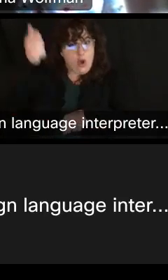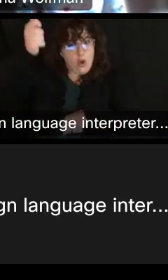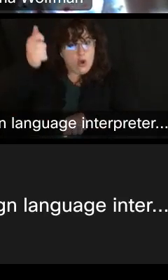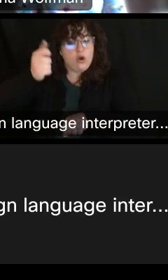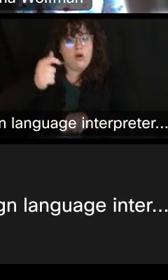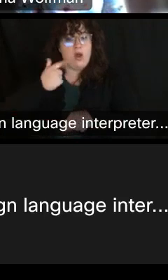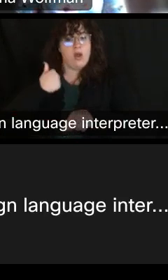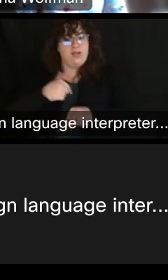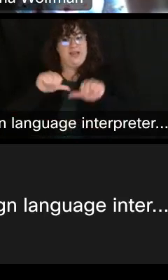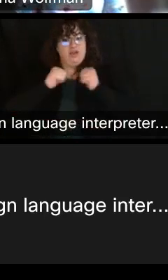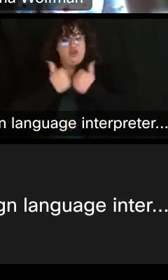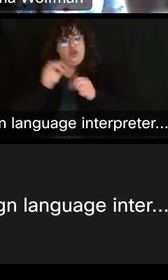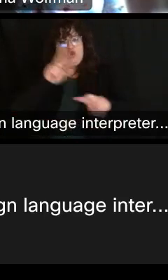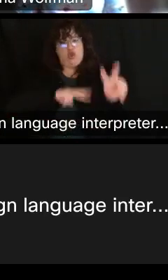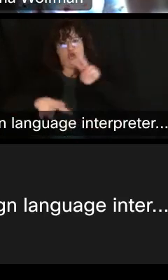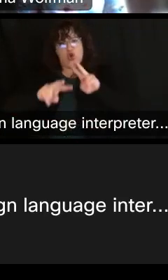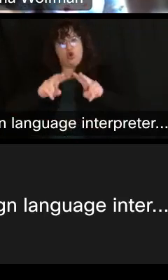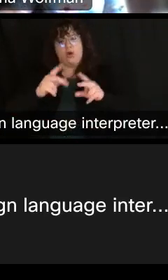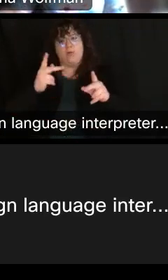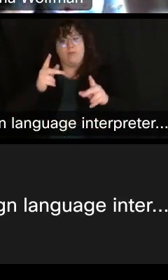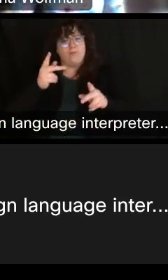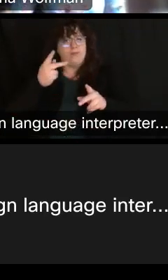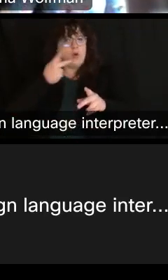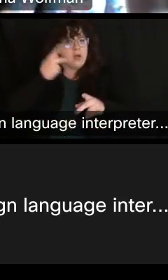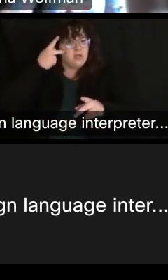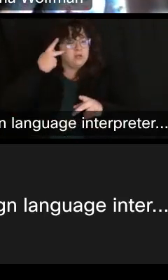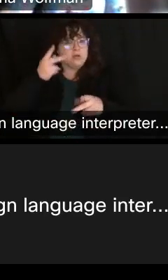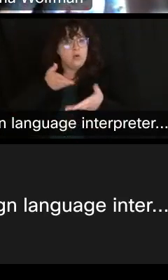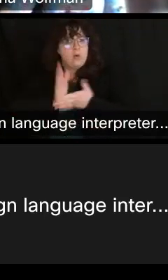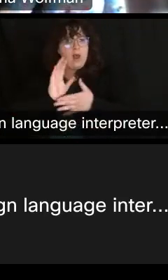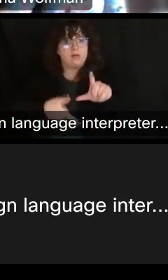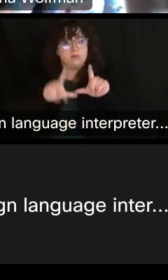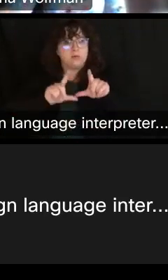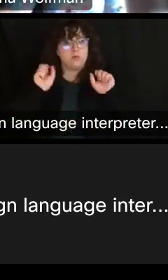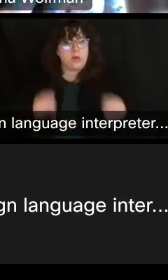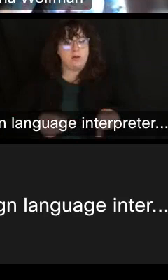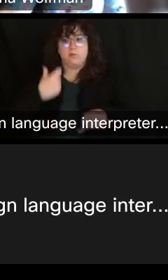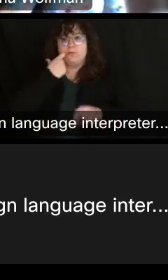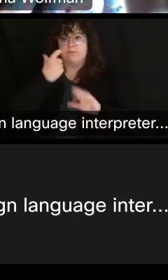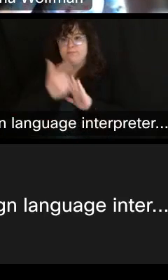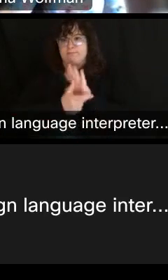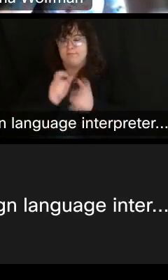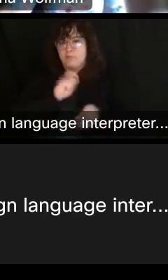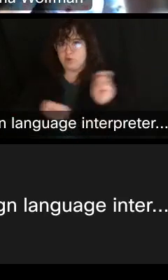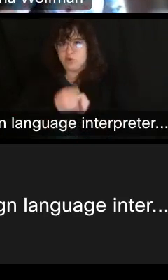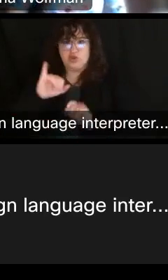parental rights. There was a recent statute change, so starting January 1, 2025 Hennepin,